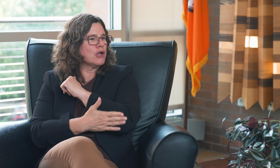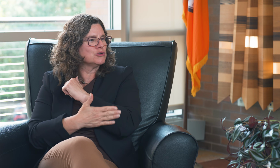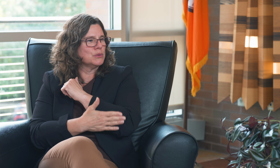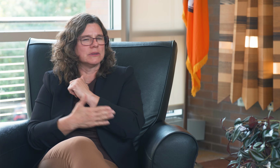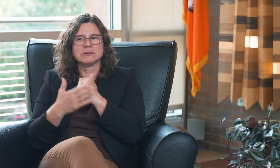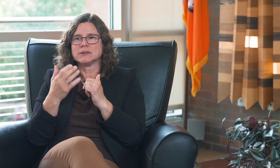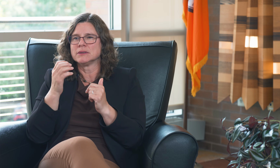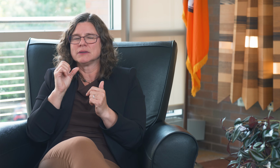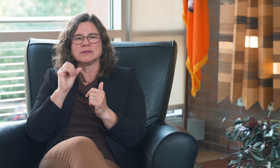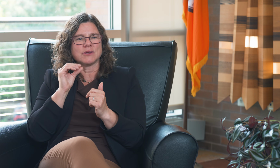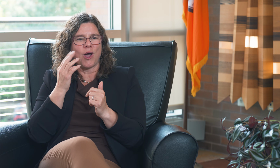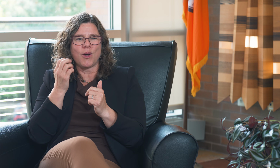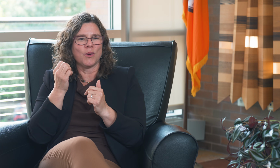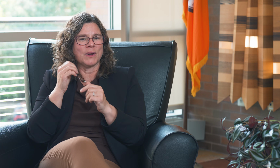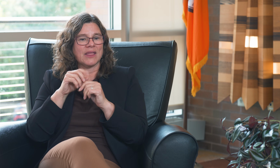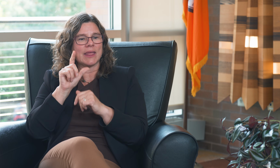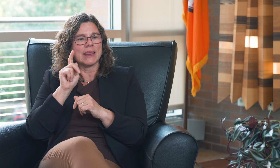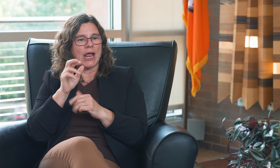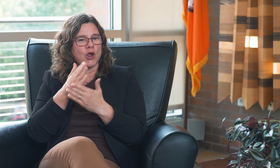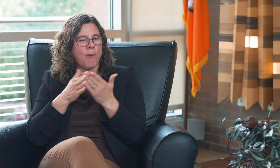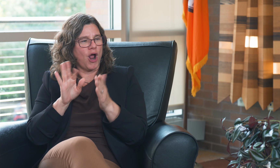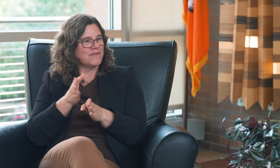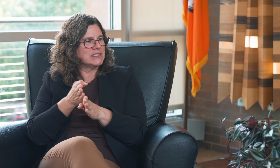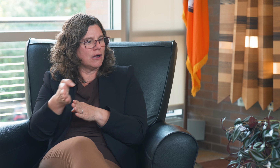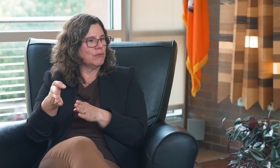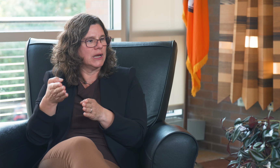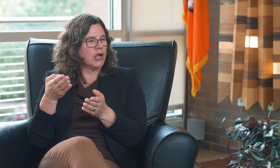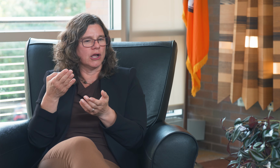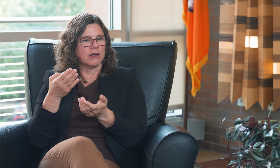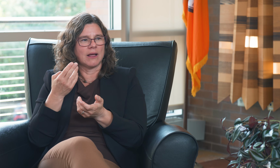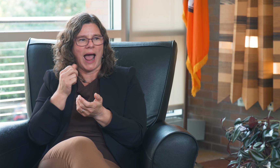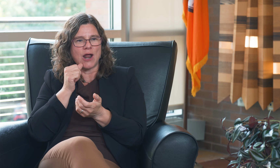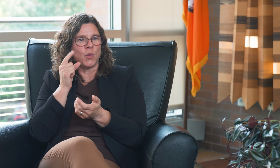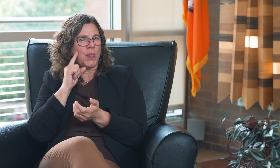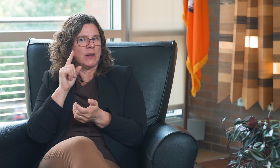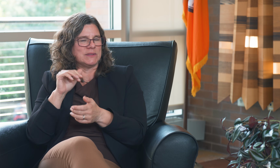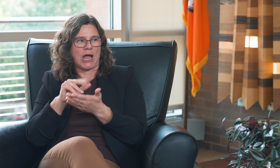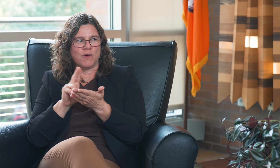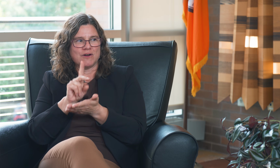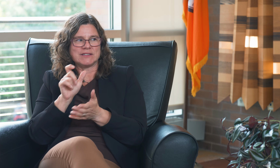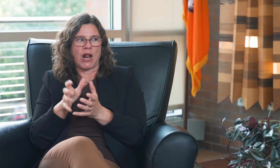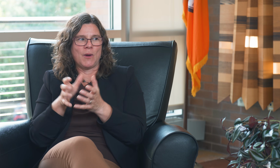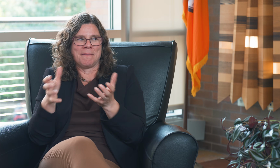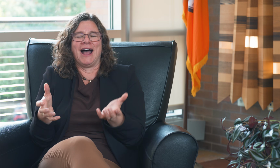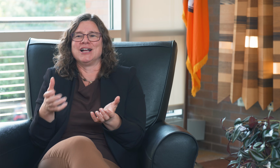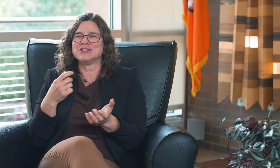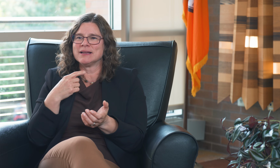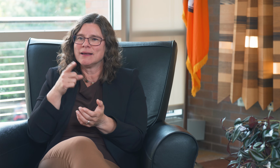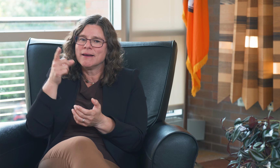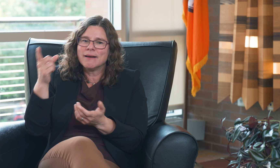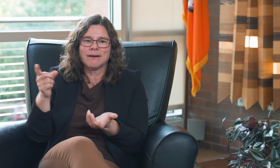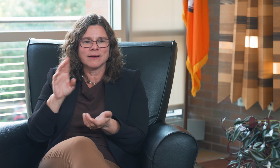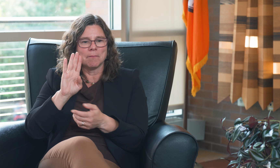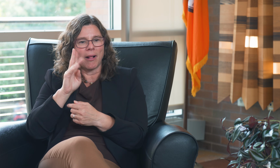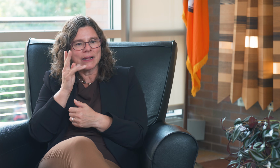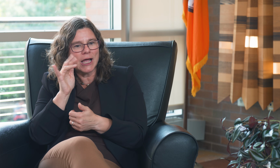in different countries. And in the later parts of his career, I don't think he was at the University of Delaware much.